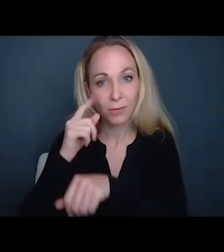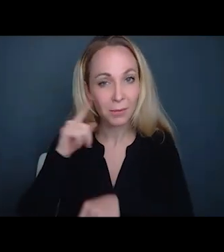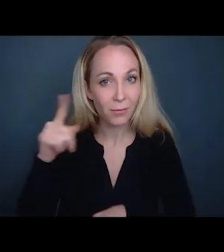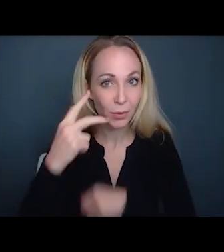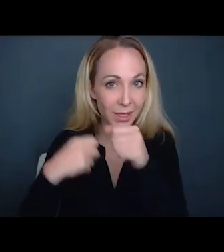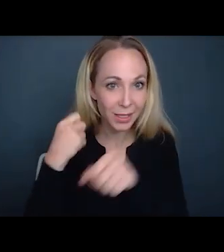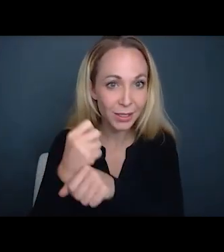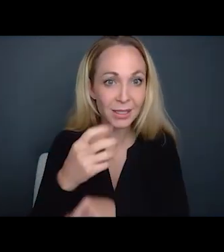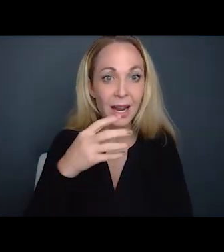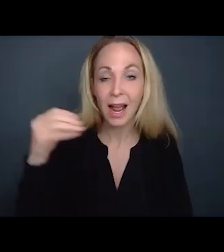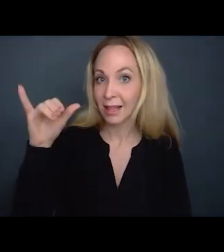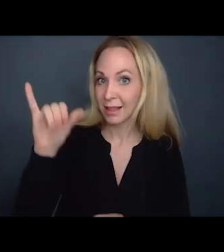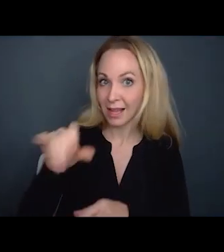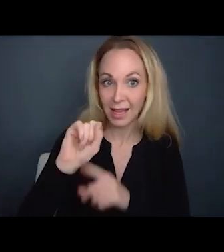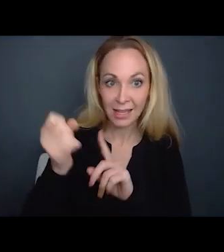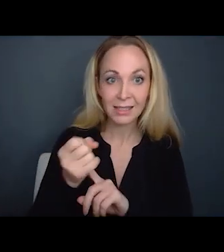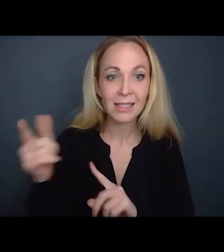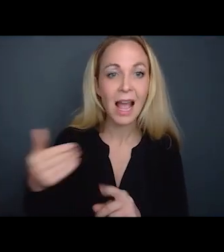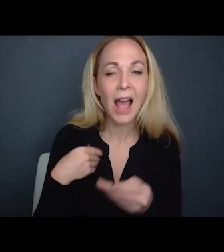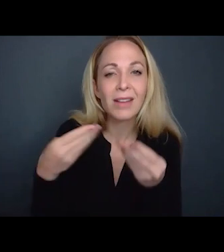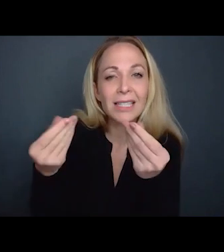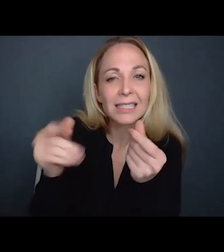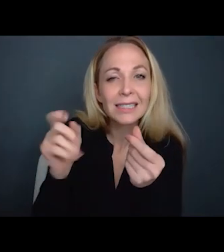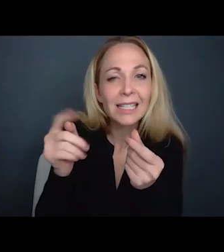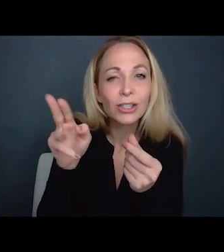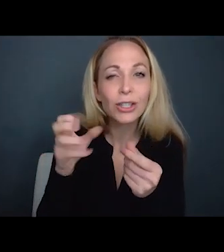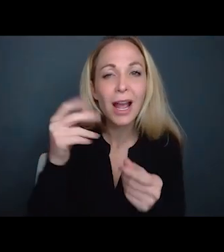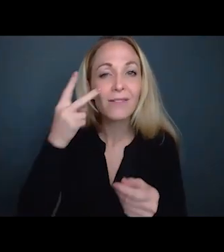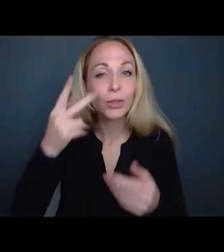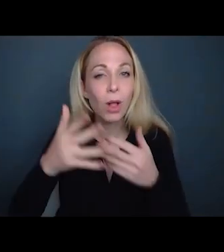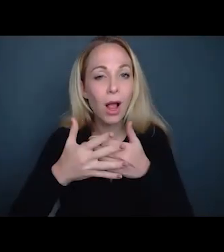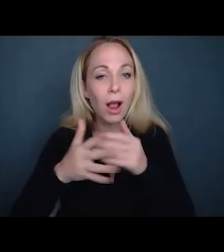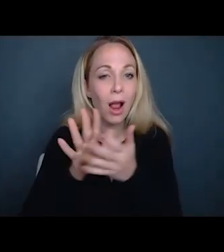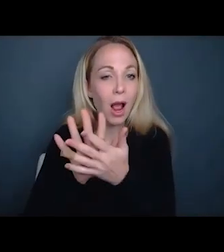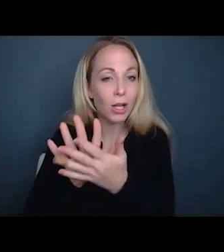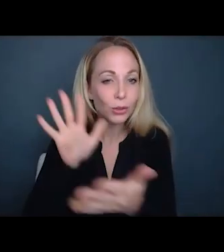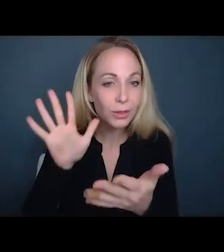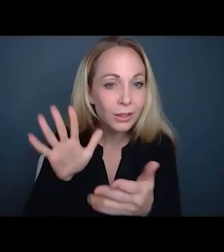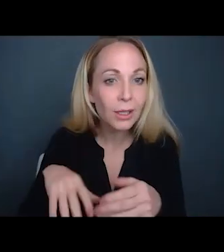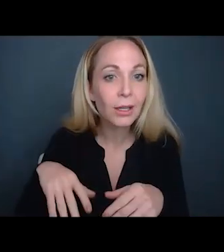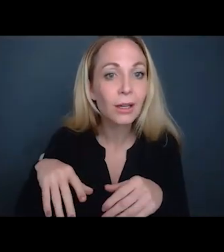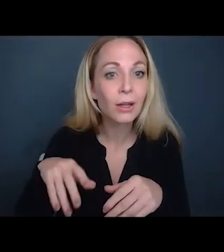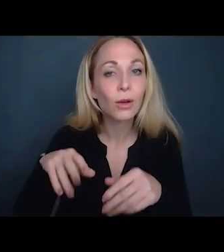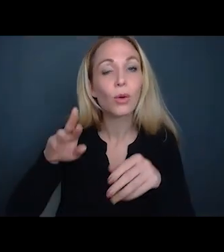In this case, there is a textured and visual contrast, room to park bikes, throw away trash,